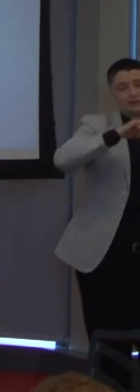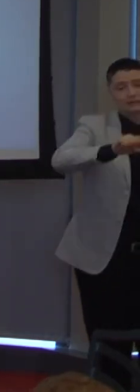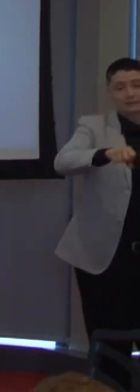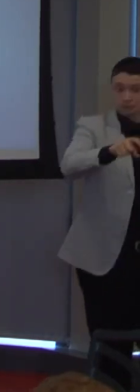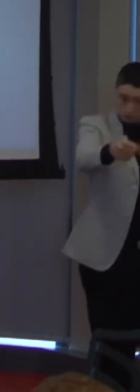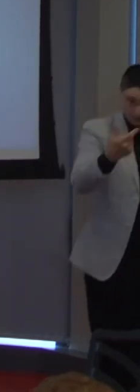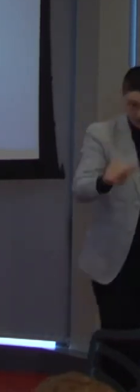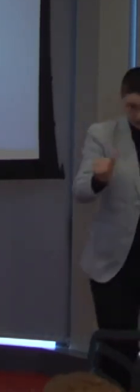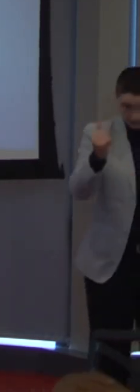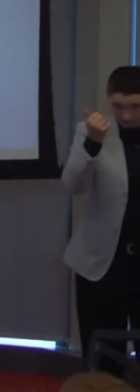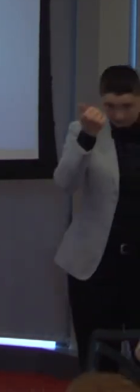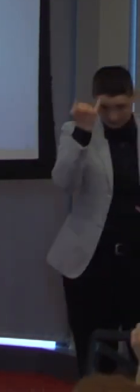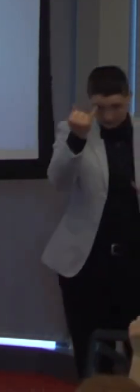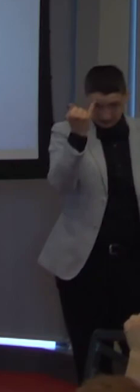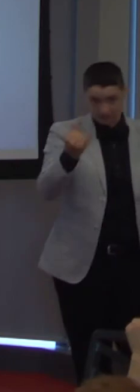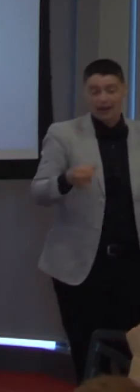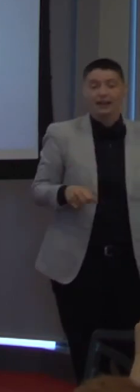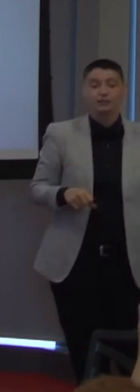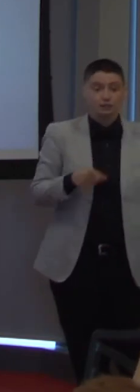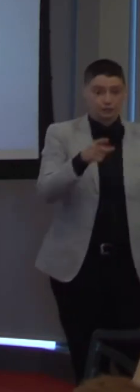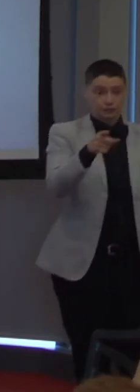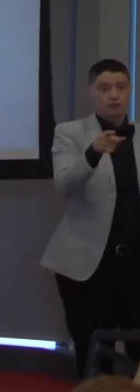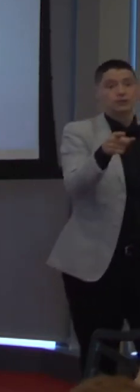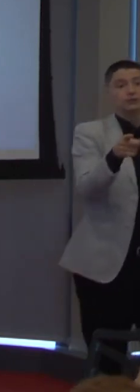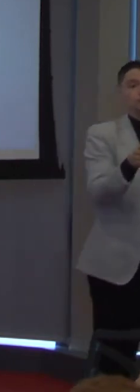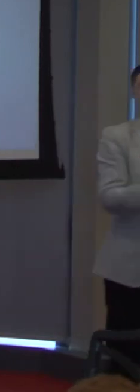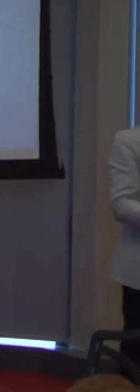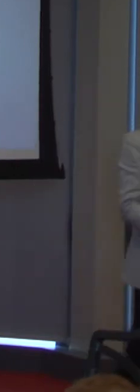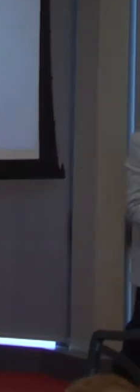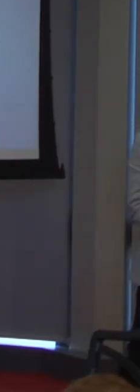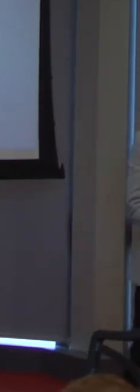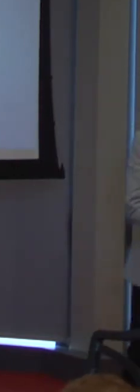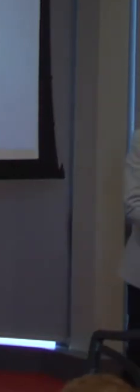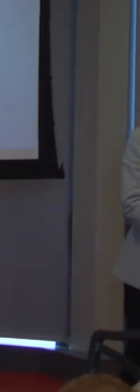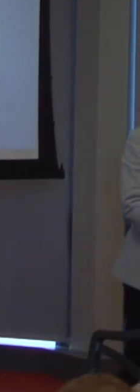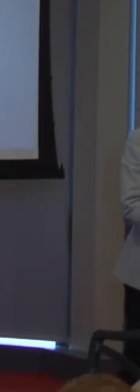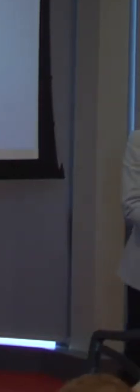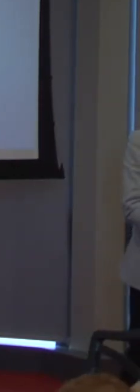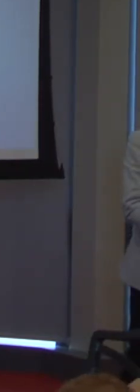Do you have any interests? [Attendee] I do, so I think that,